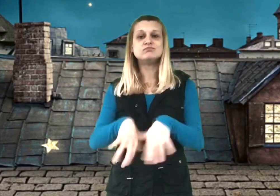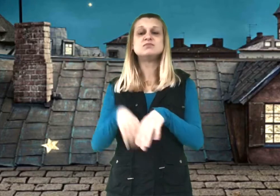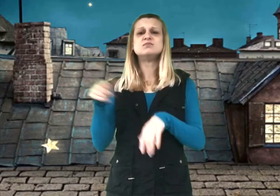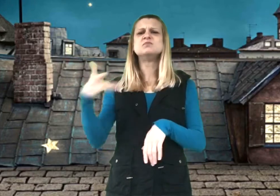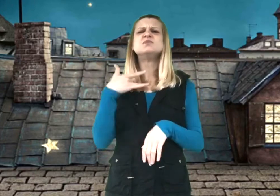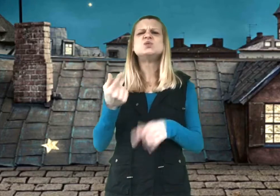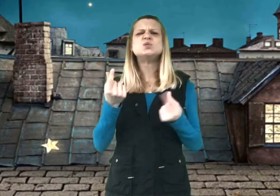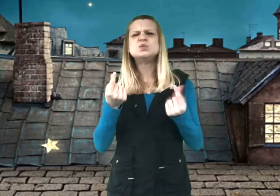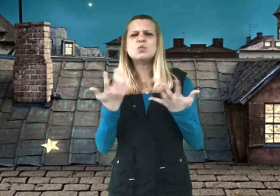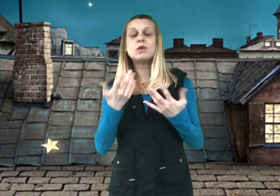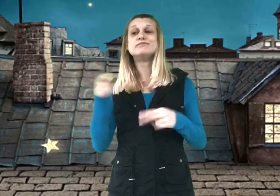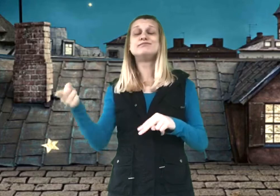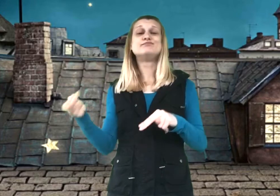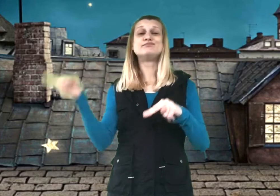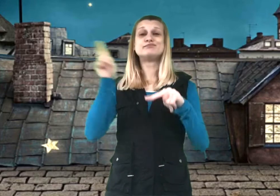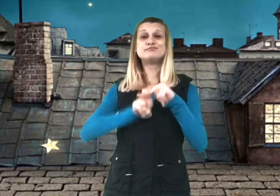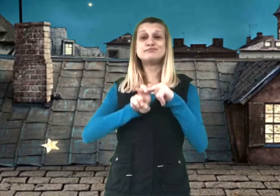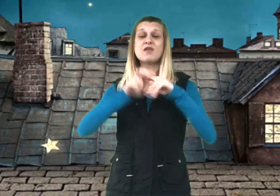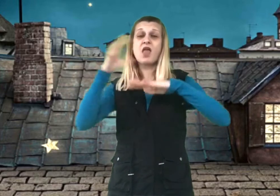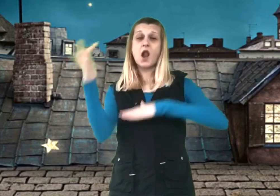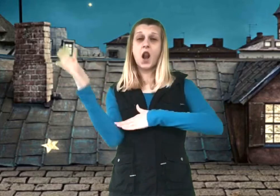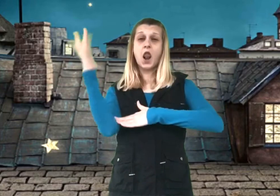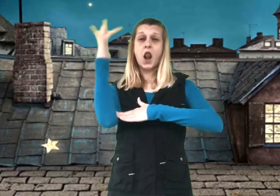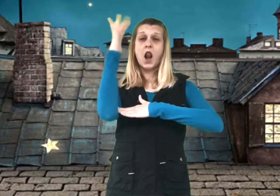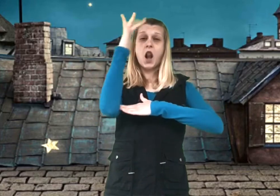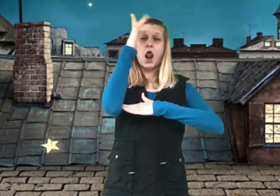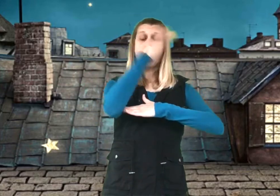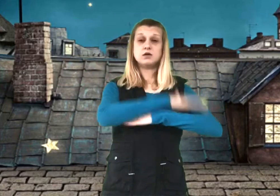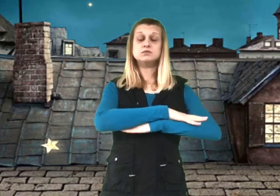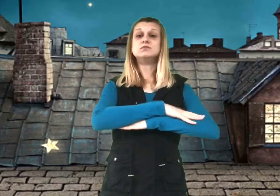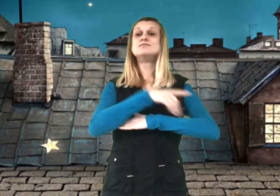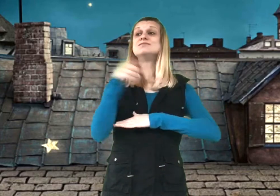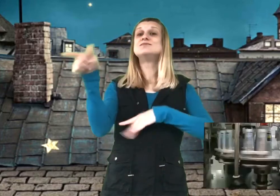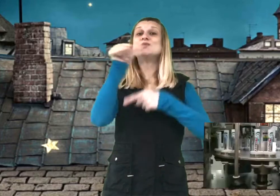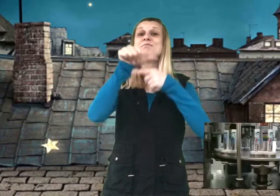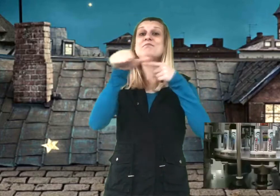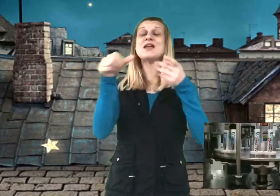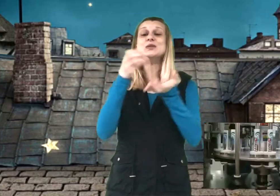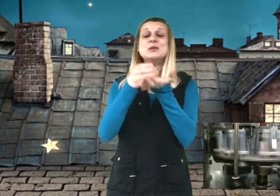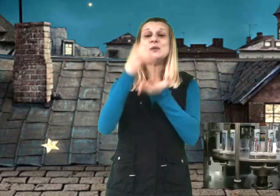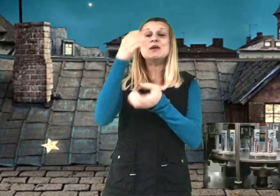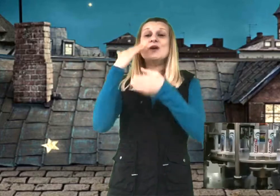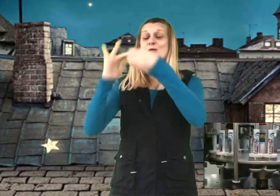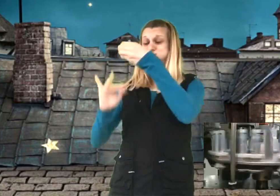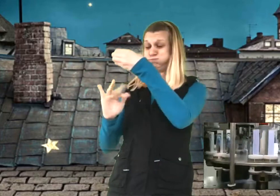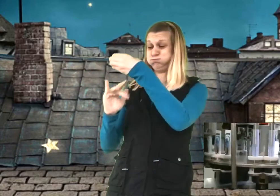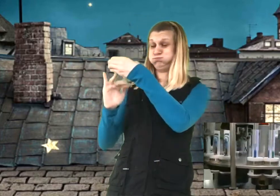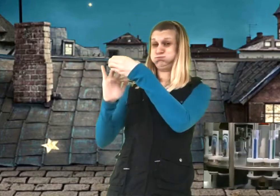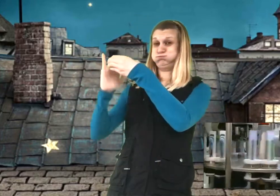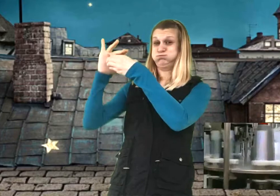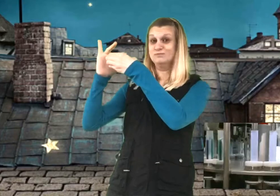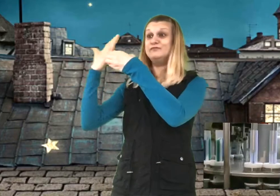He sat all day long at a bench. After the toothpaste tubes had been filled...